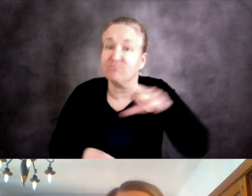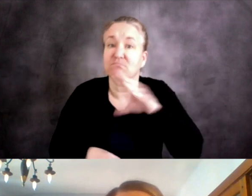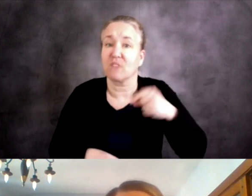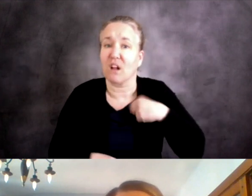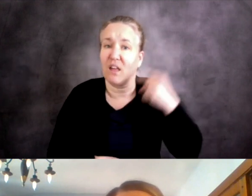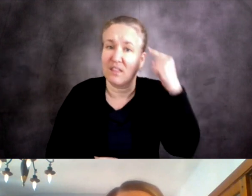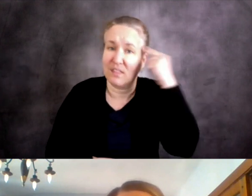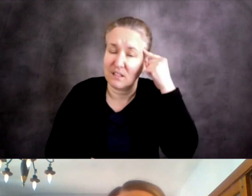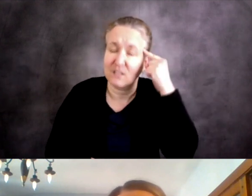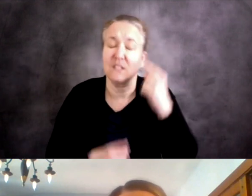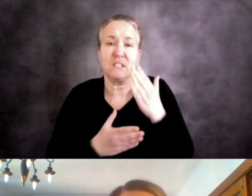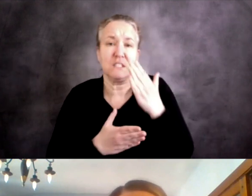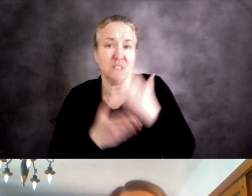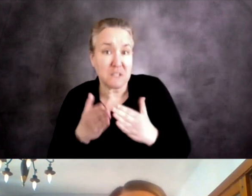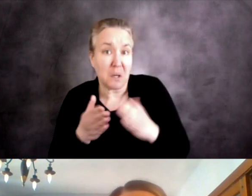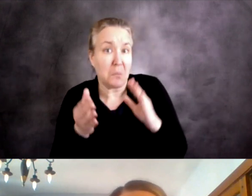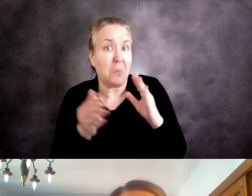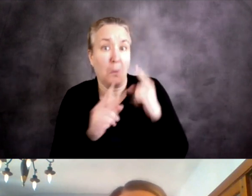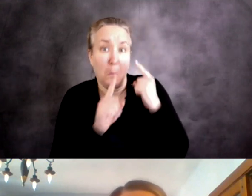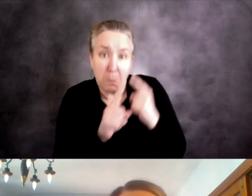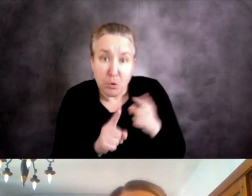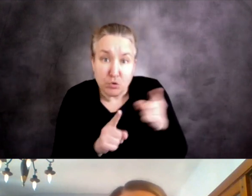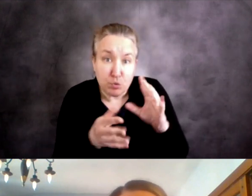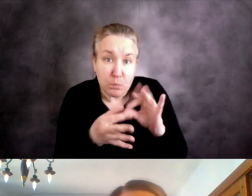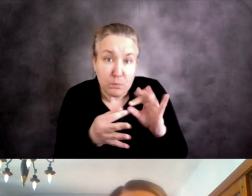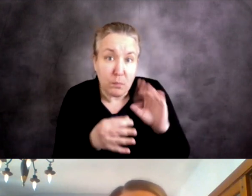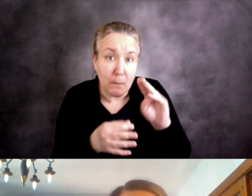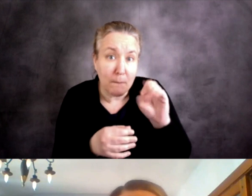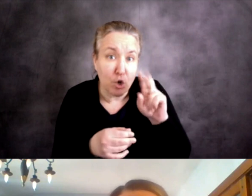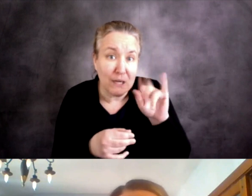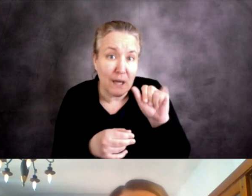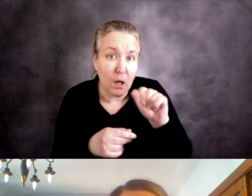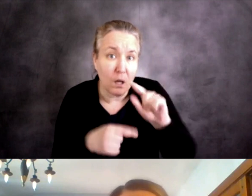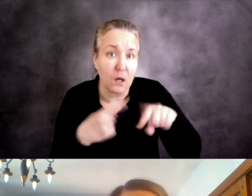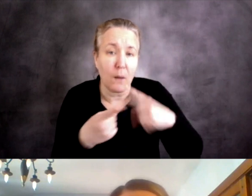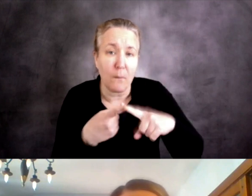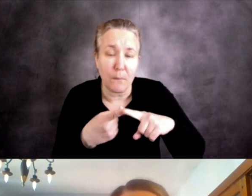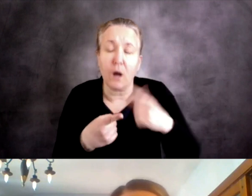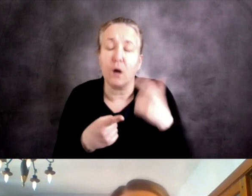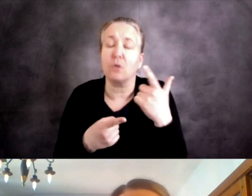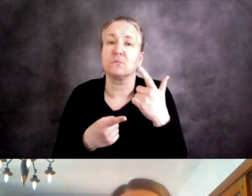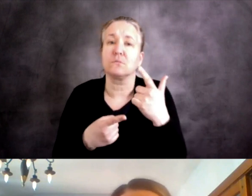some of the pointers you gave, Mari,a about, you know, having somebody that can help you